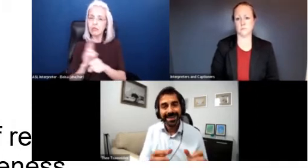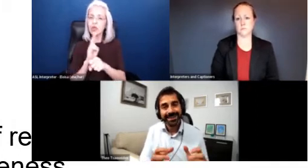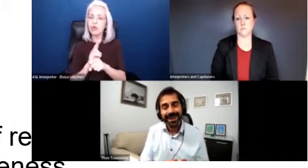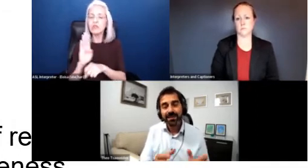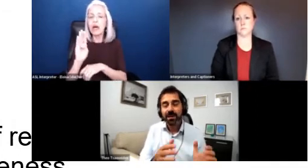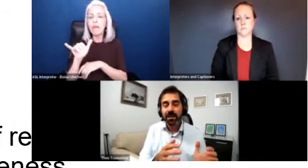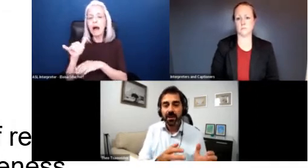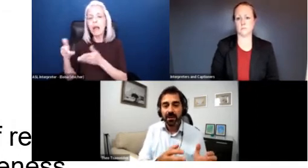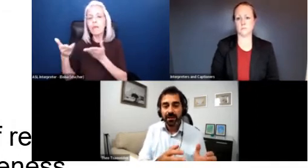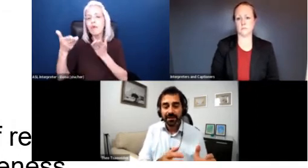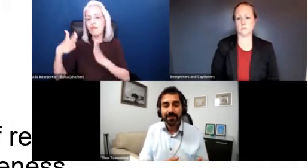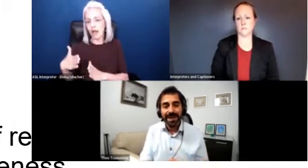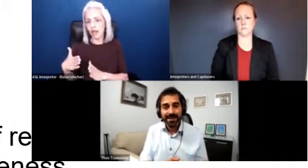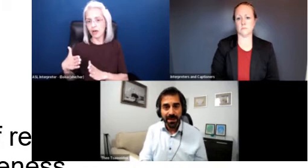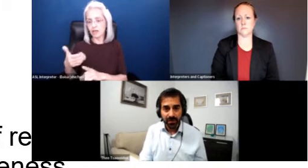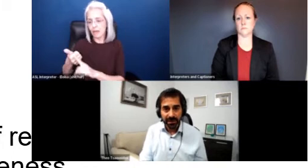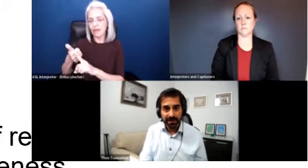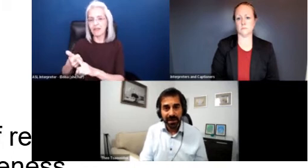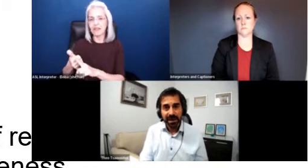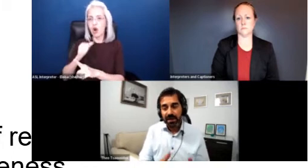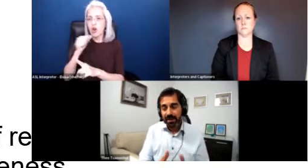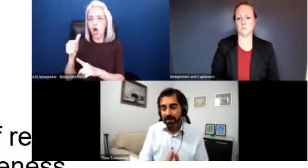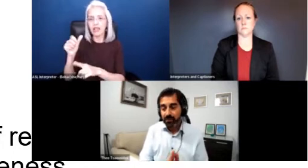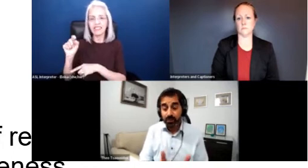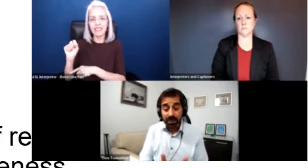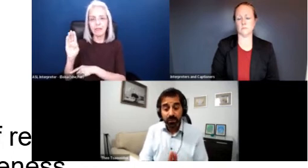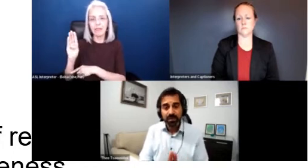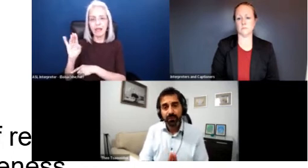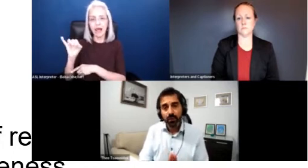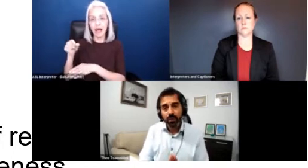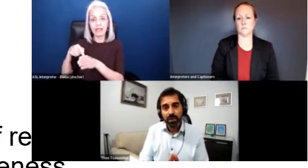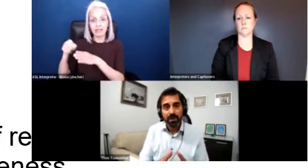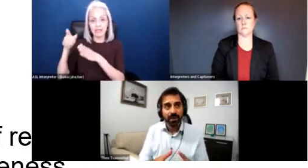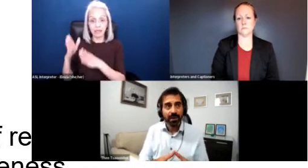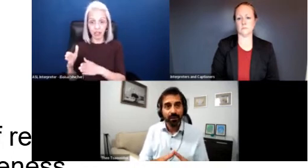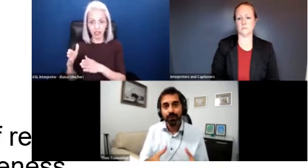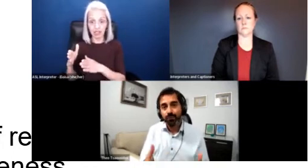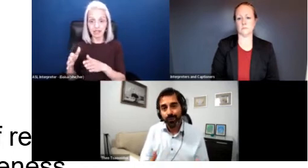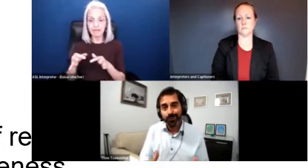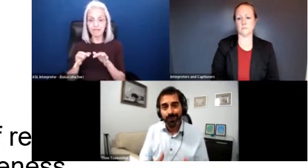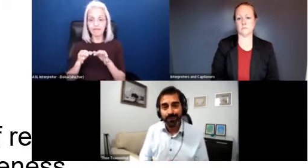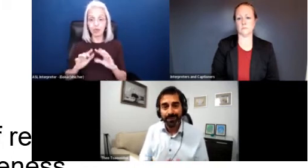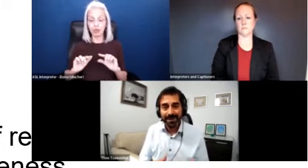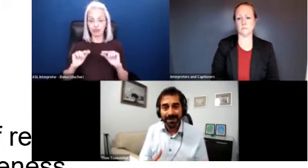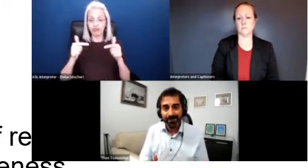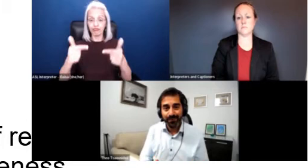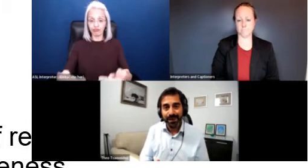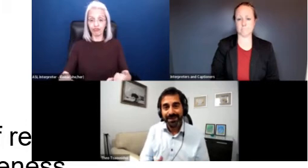that are not TBI specialists. As was mentioned before, the role of a mental health provider is